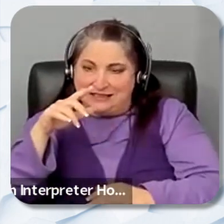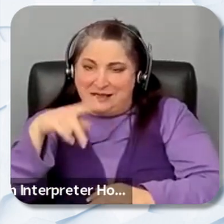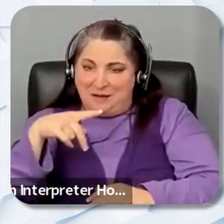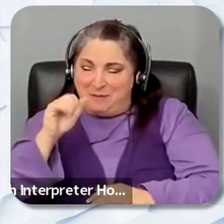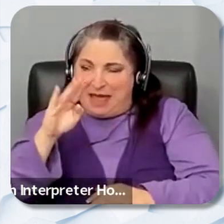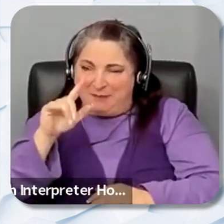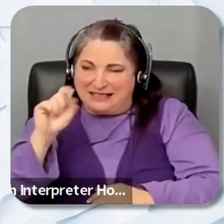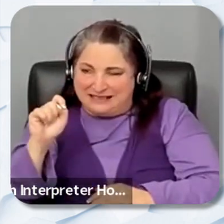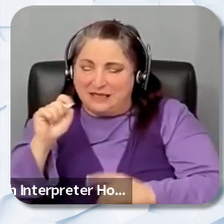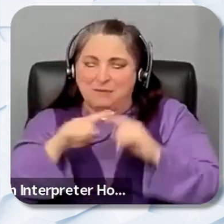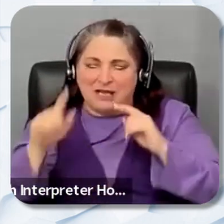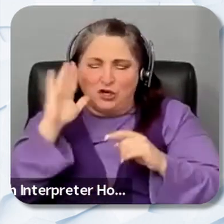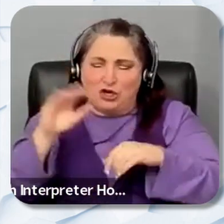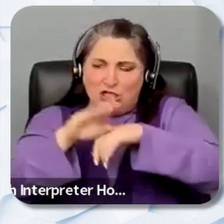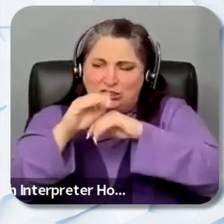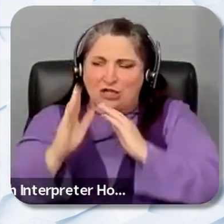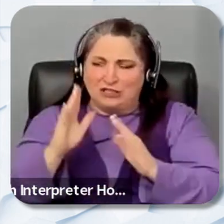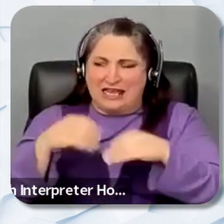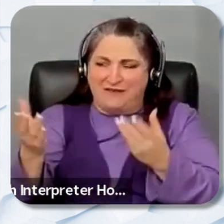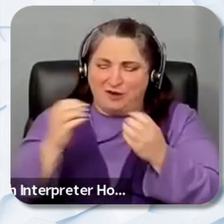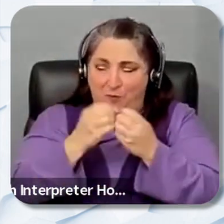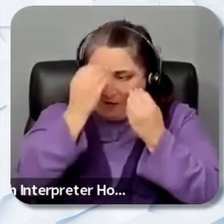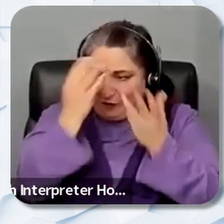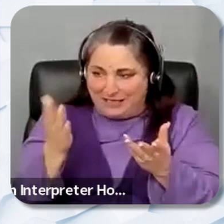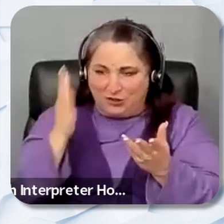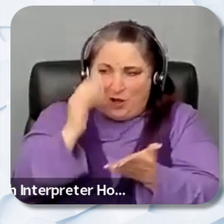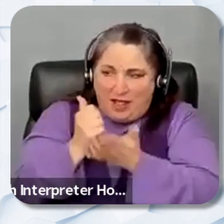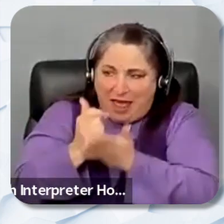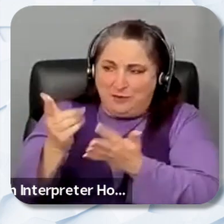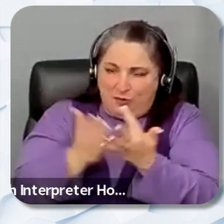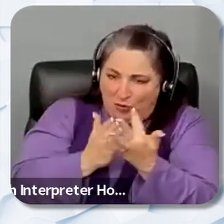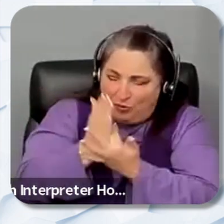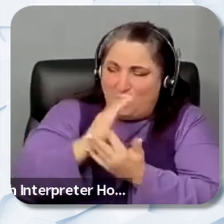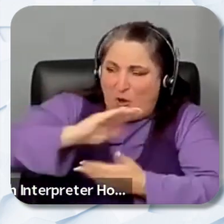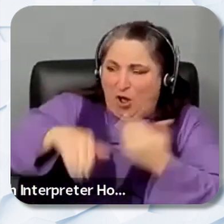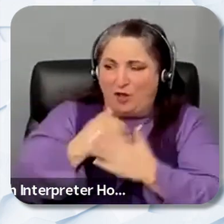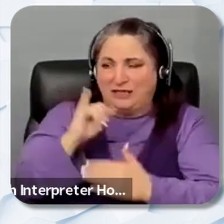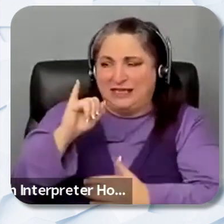provide more information that will allow you to walk through the indicators. So I think